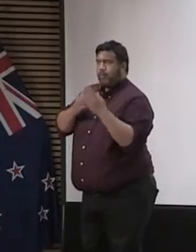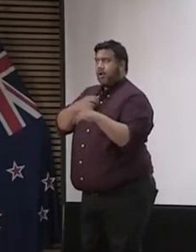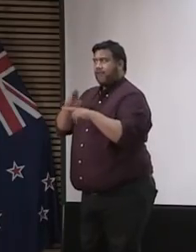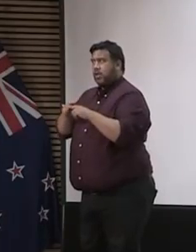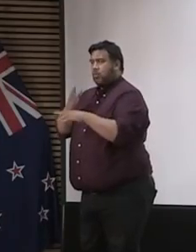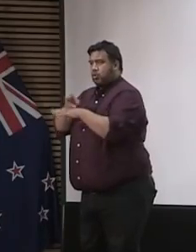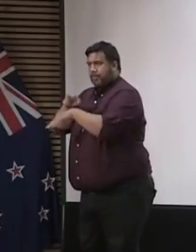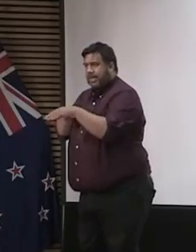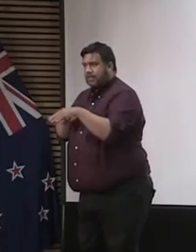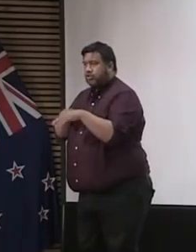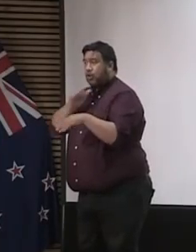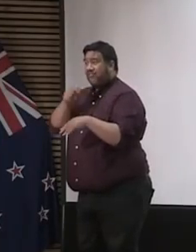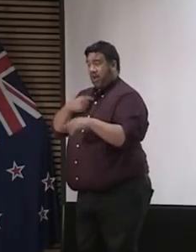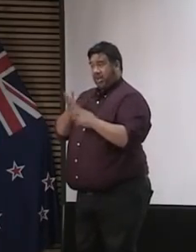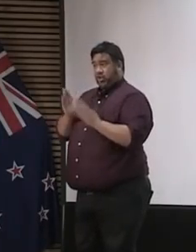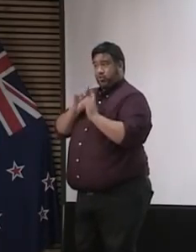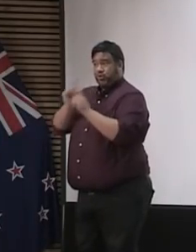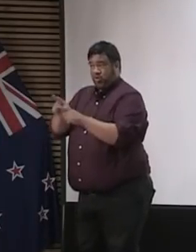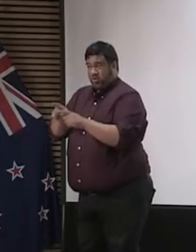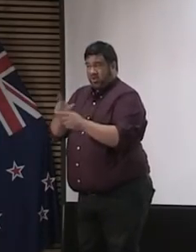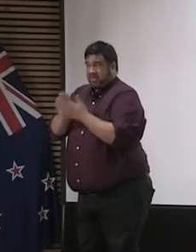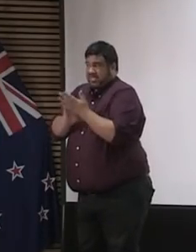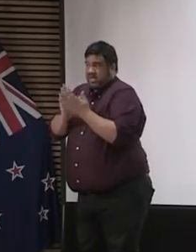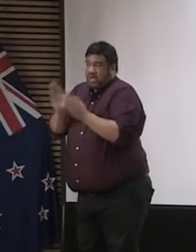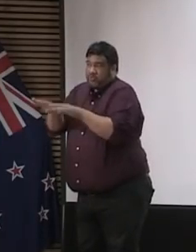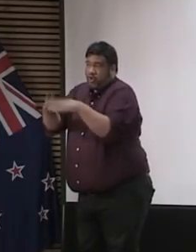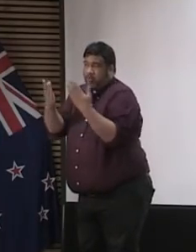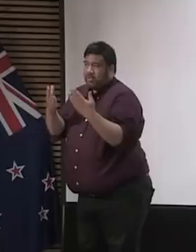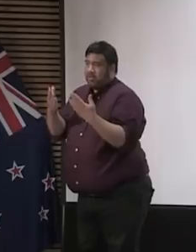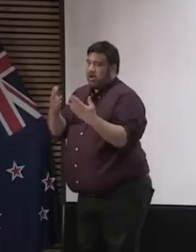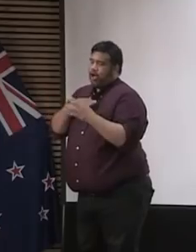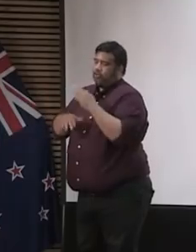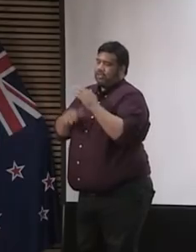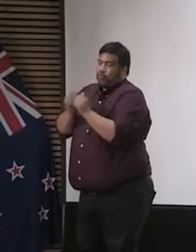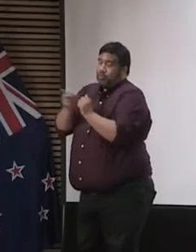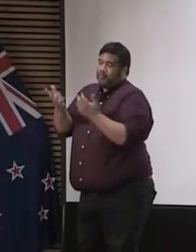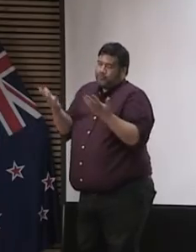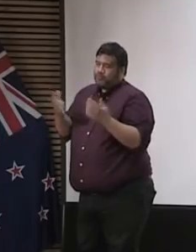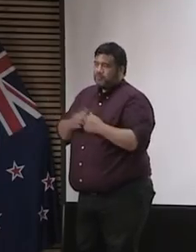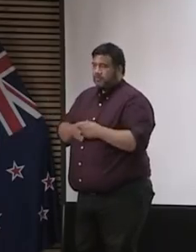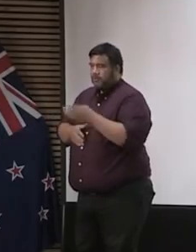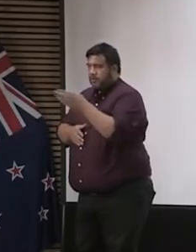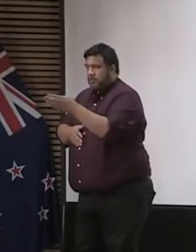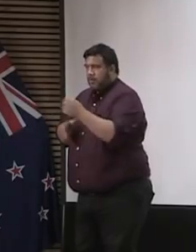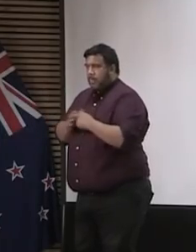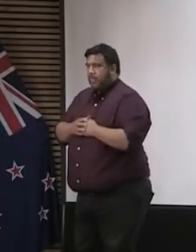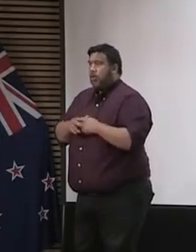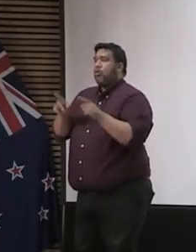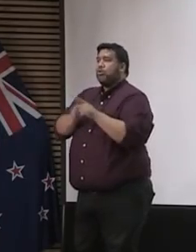. . he said the Maristcluster experience showed thatkids could infect adults, whatdid